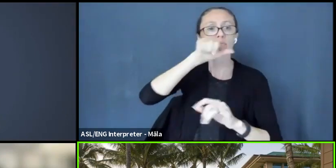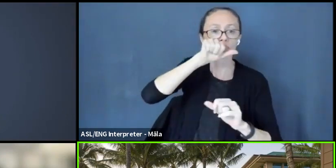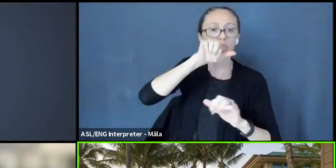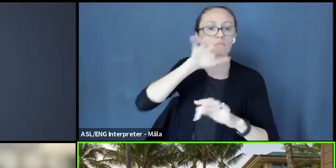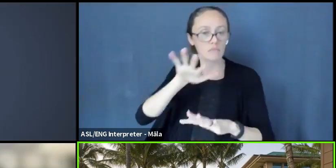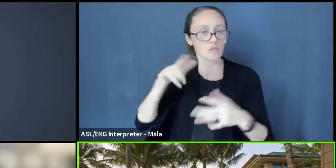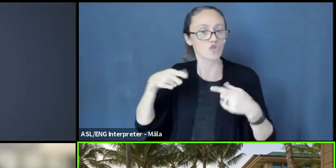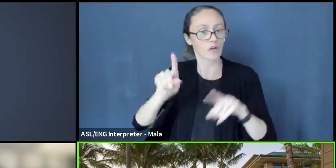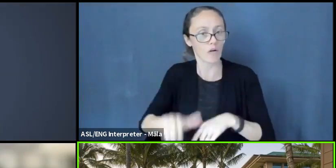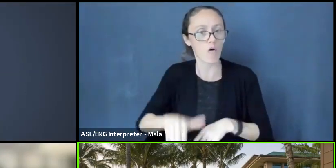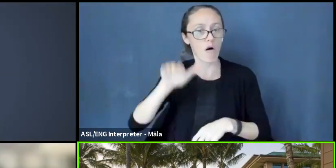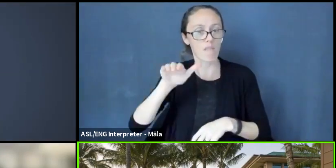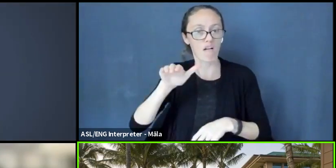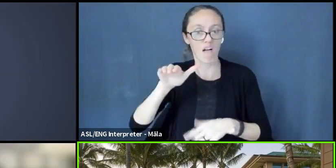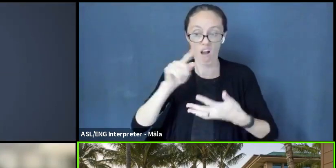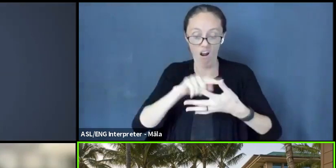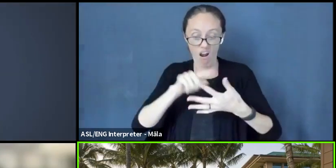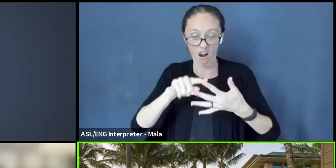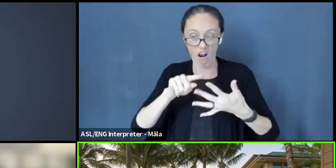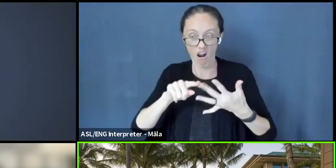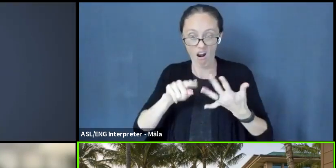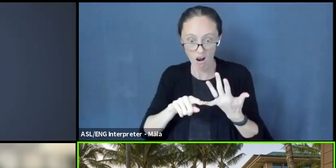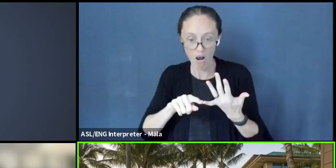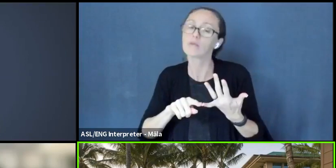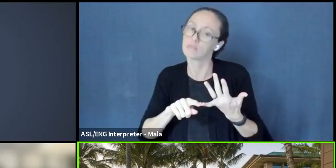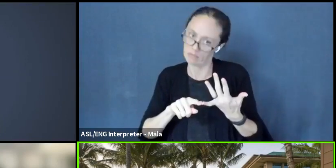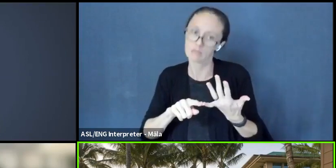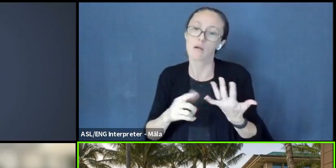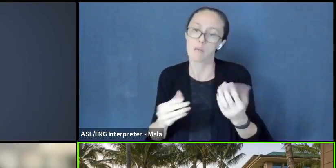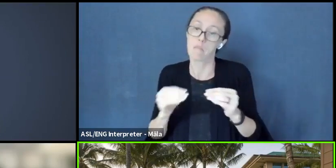make you much more likely to have a heart attack or a stroke.